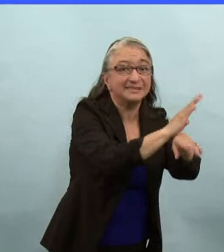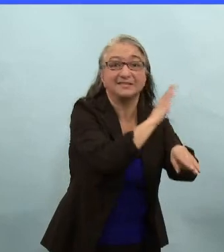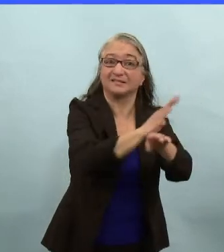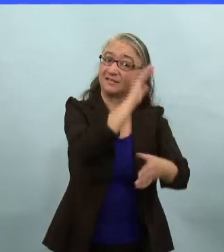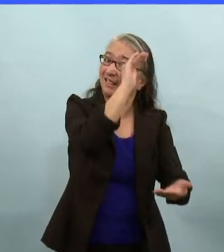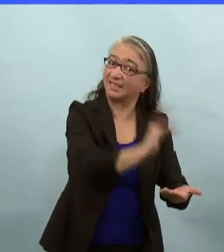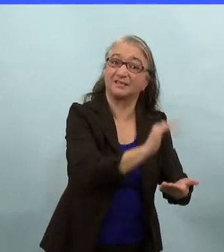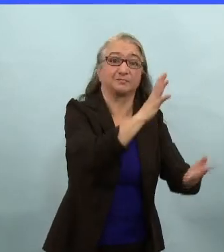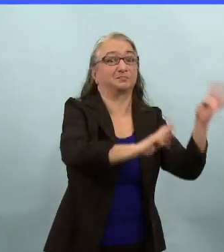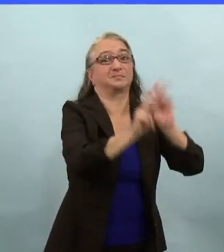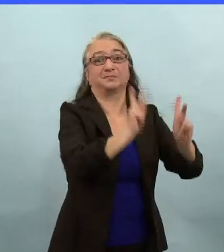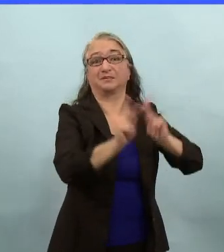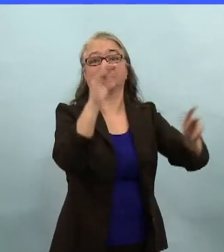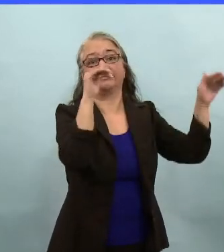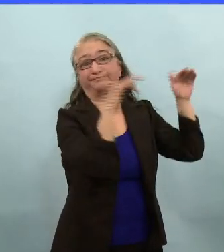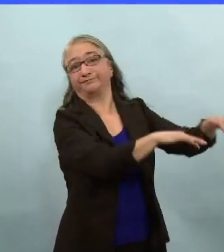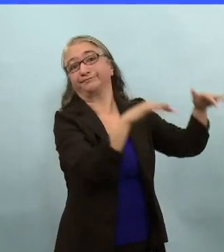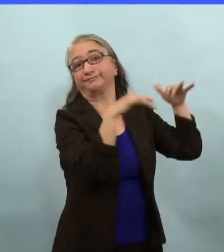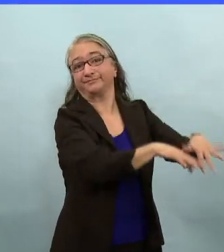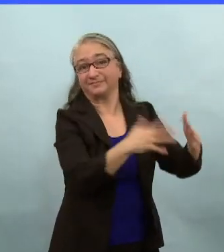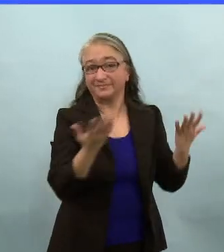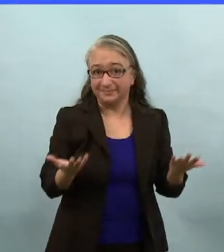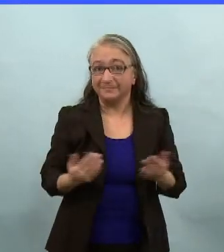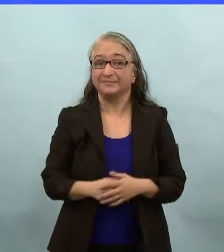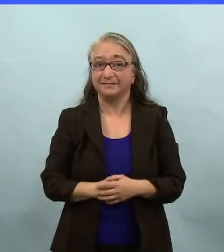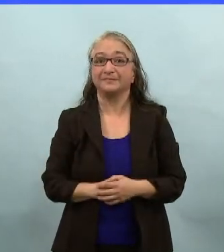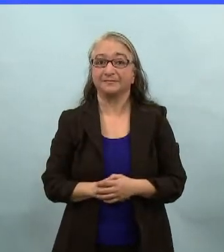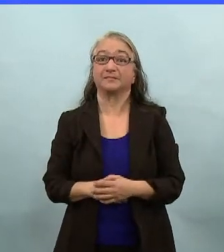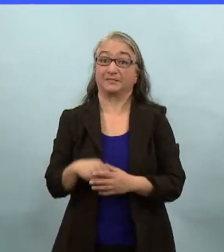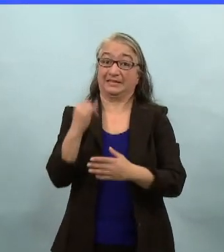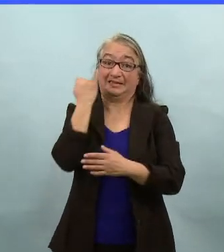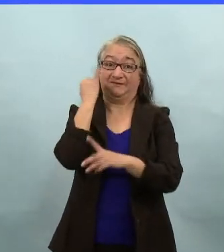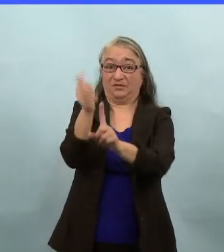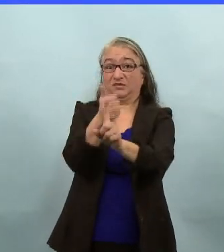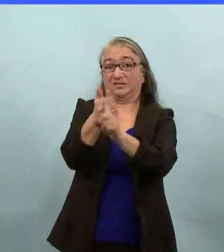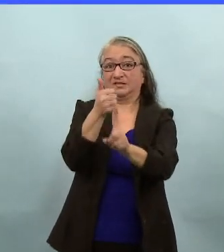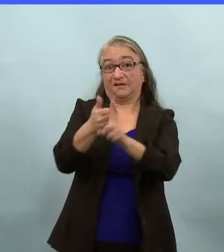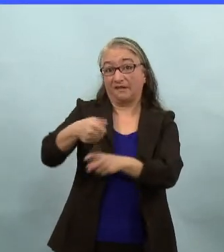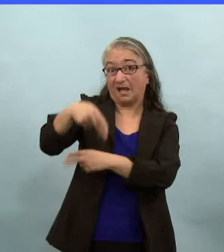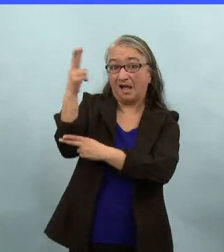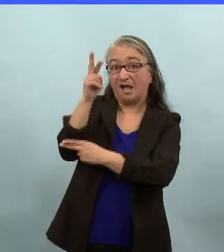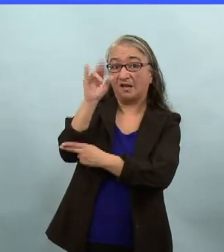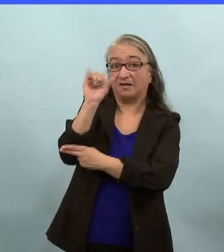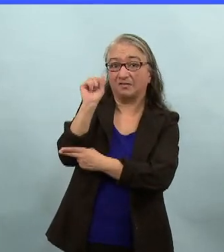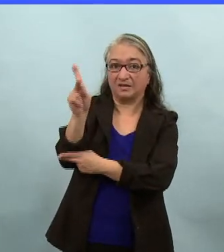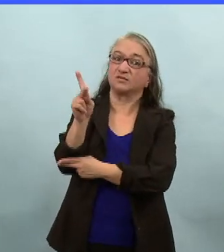and also if you are at higher risk you have to really think about a your vaccination status